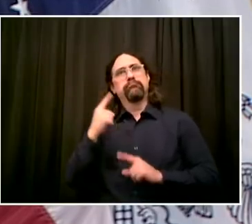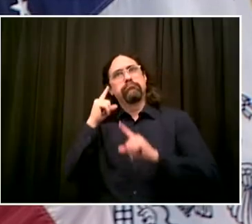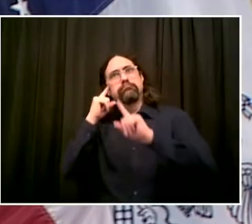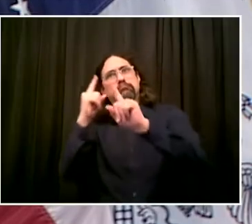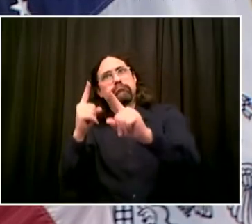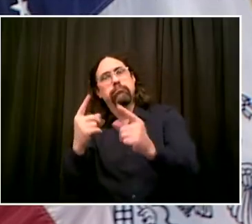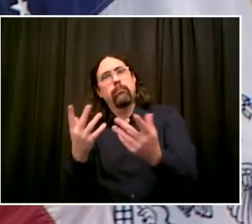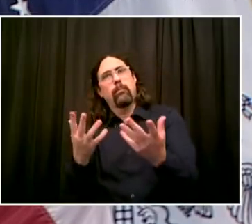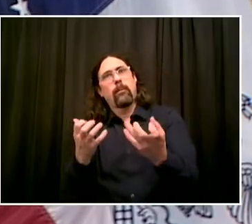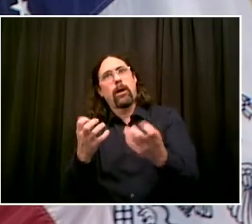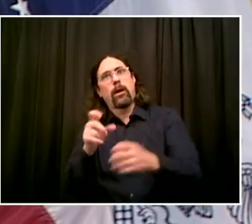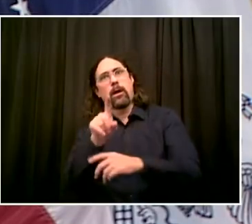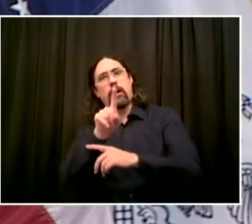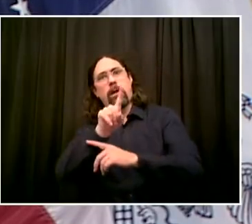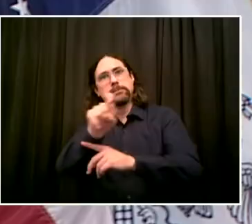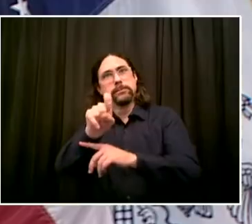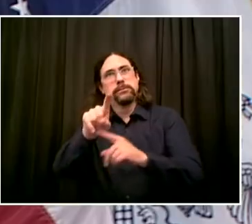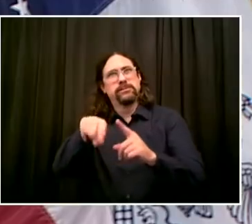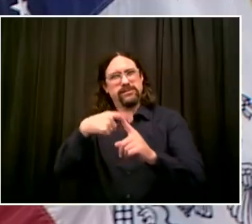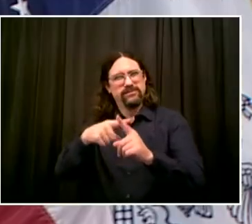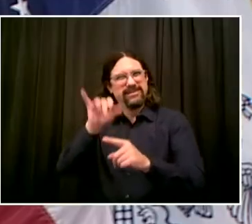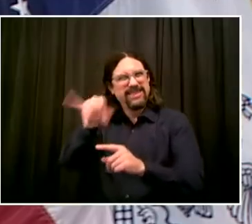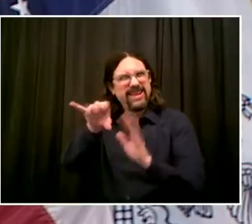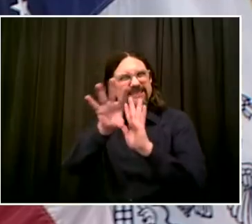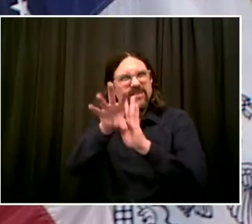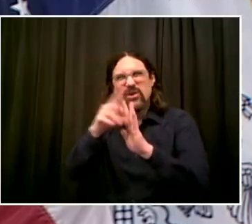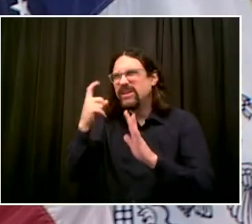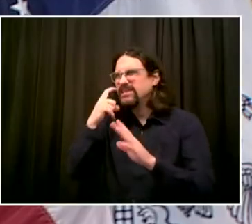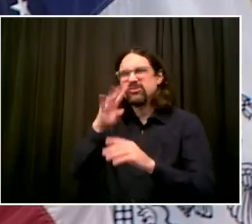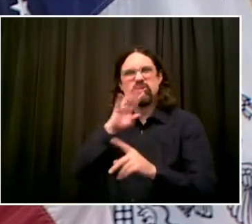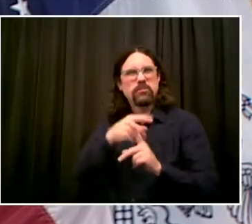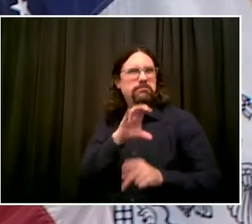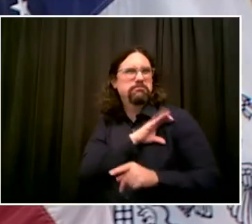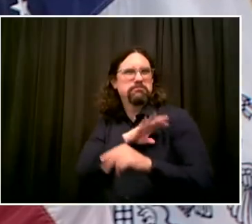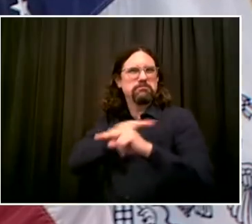INITIALLY I WAS GOINGO TASK OABUT THE VIDEO